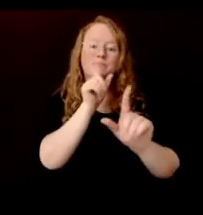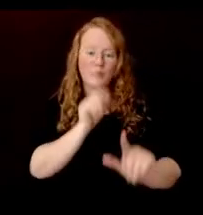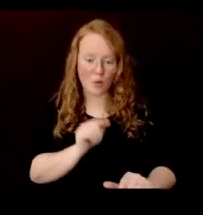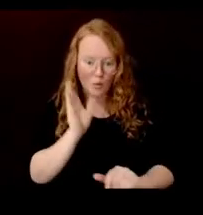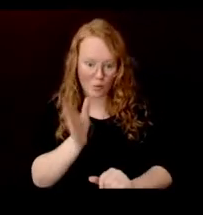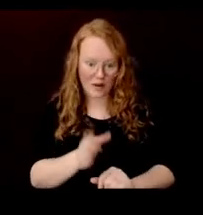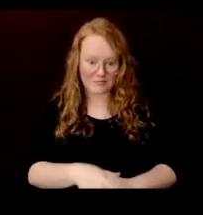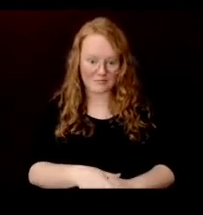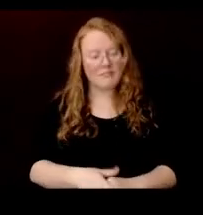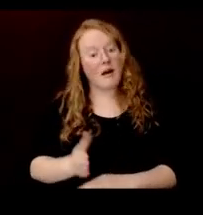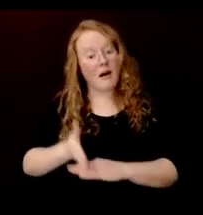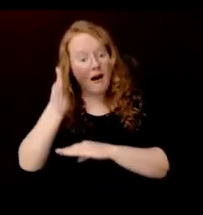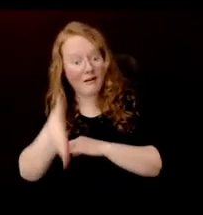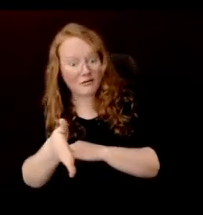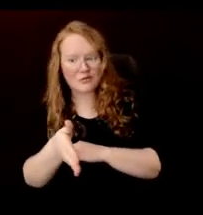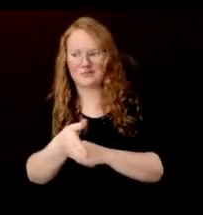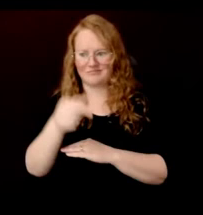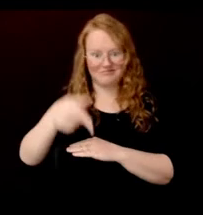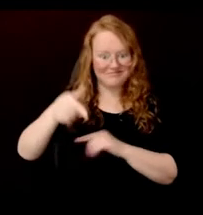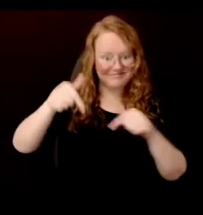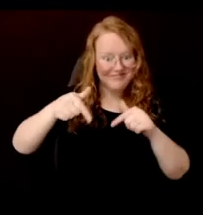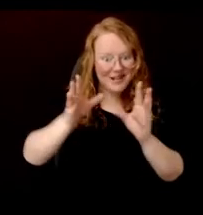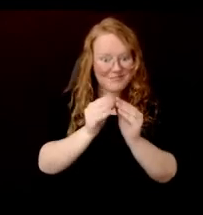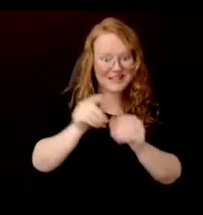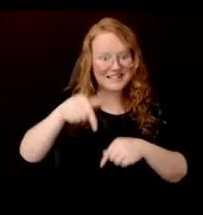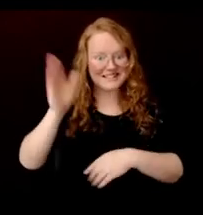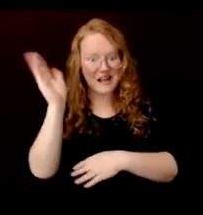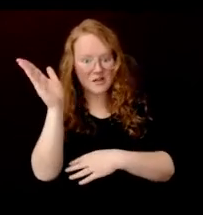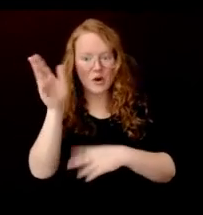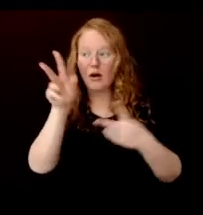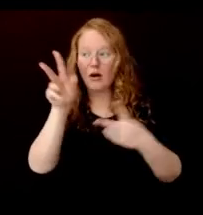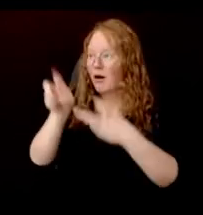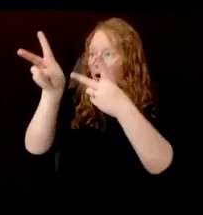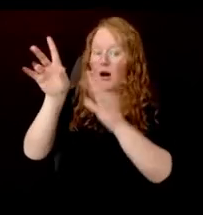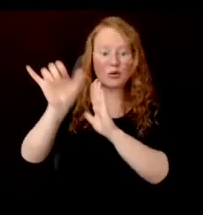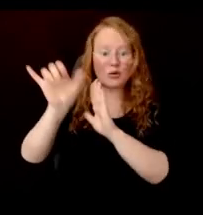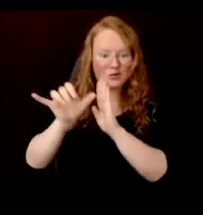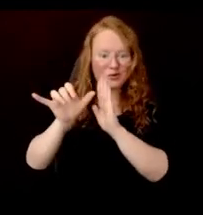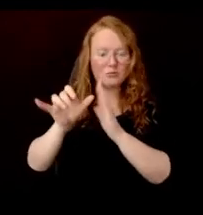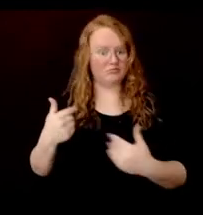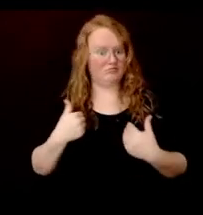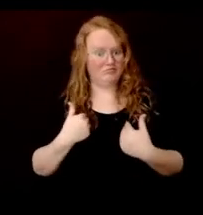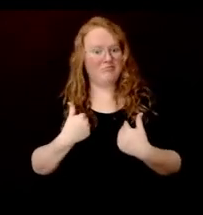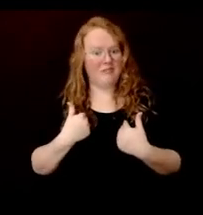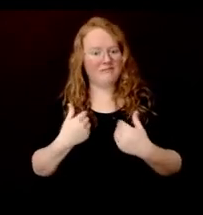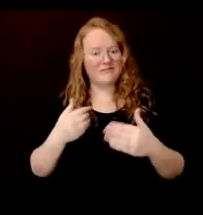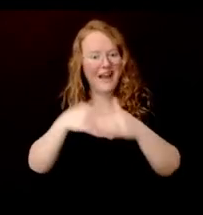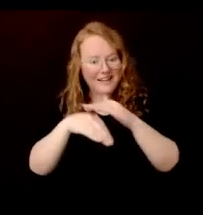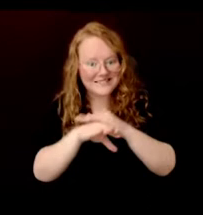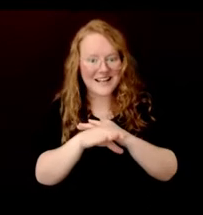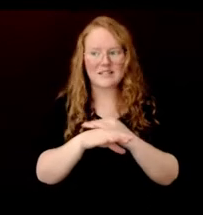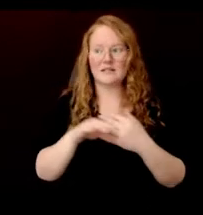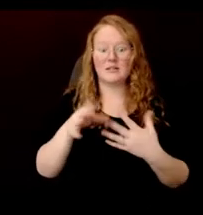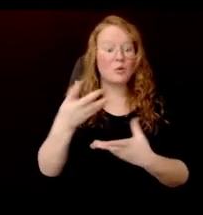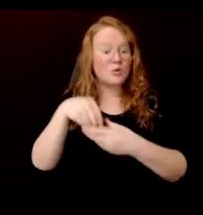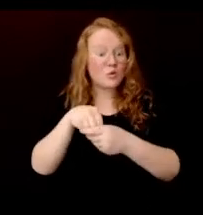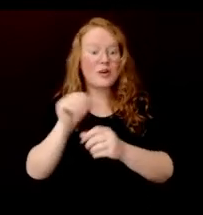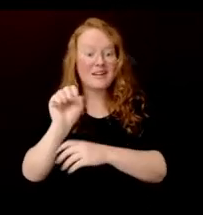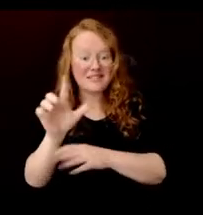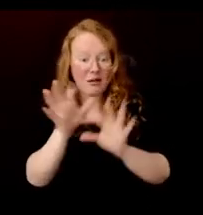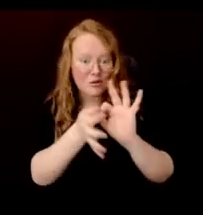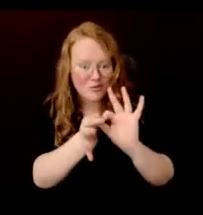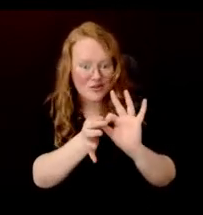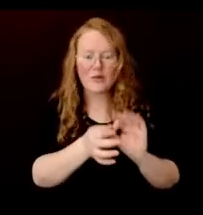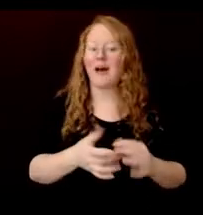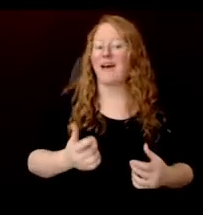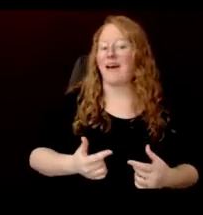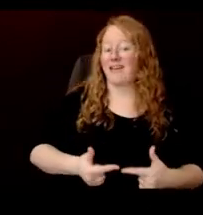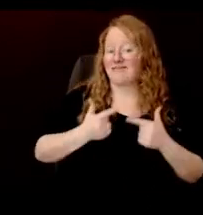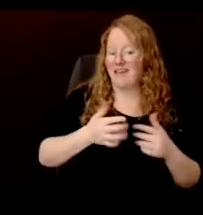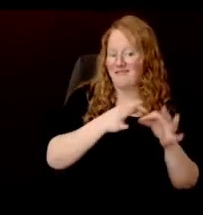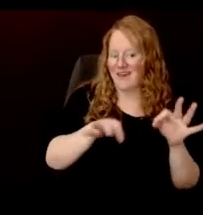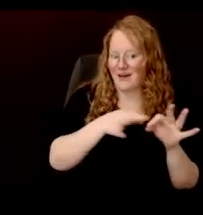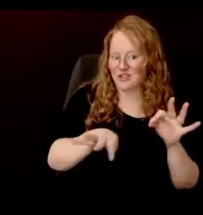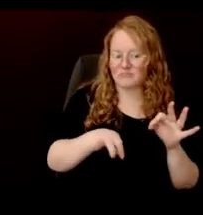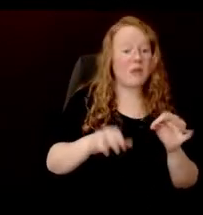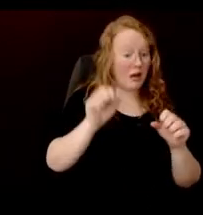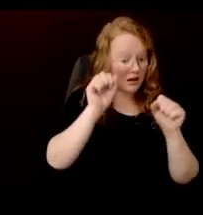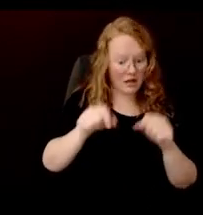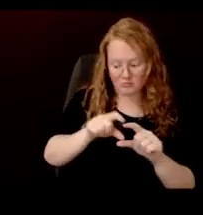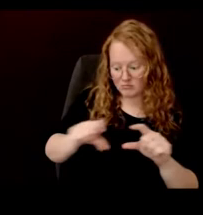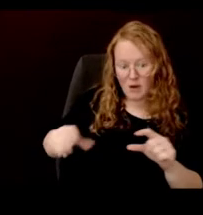We are able to offer accessibility features including ASL interpretation and live captions, which you can access via the closed caption button on the bottom of the zoom screen.